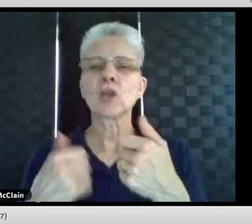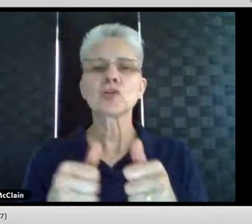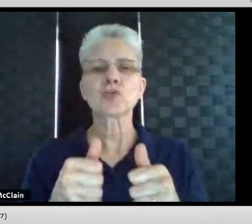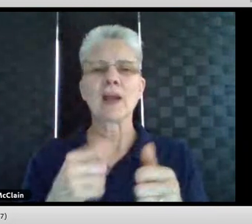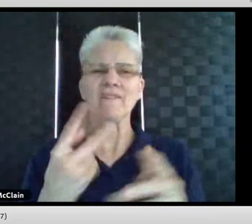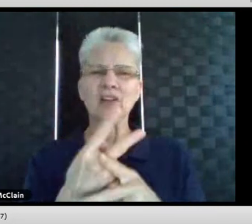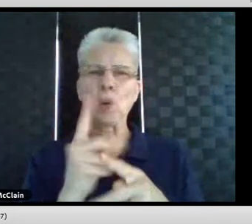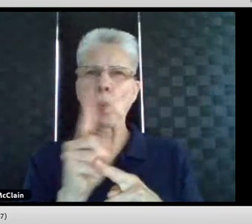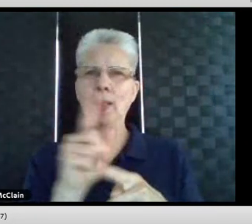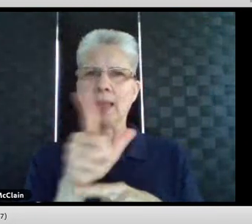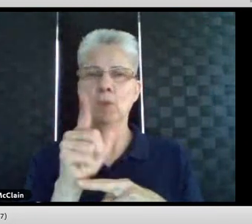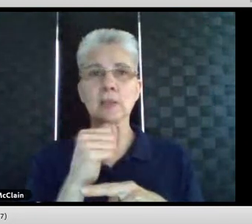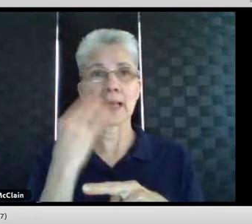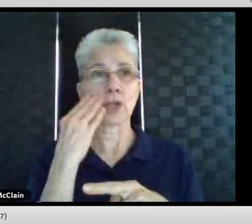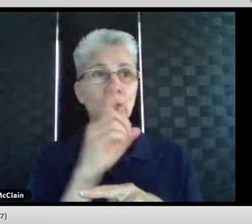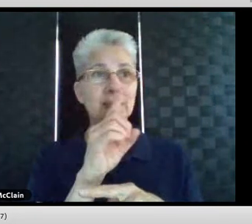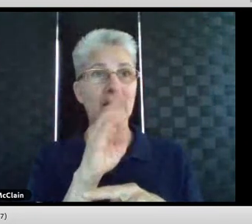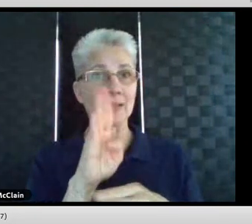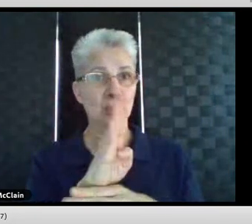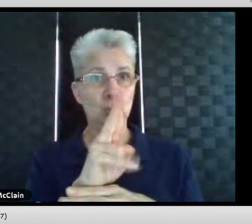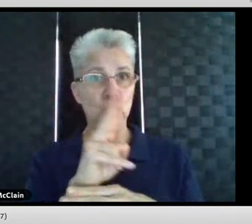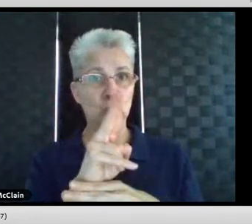that way I know what databases they can use, right?